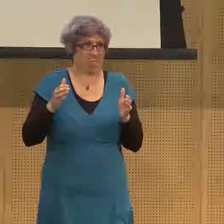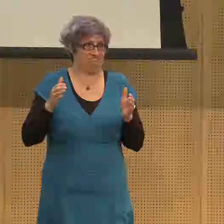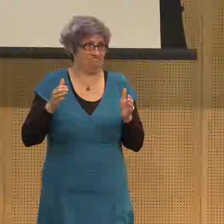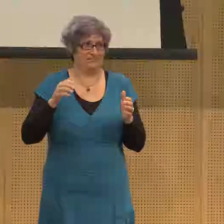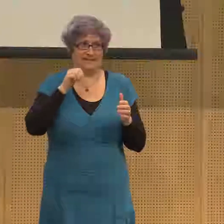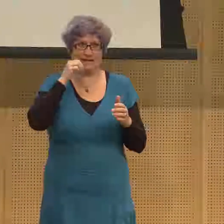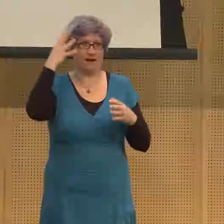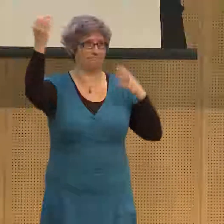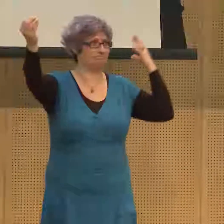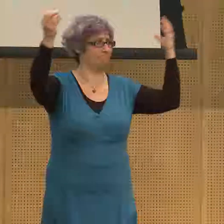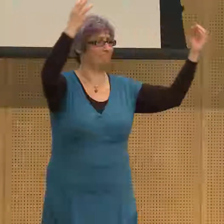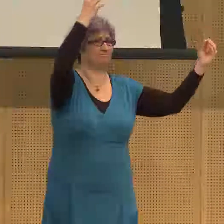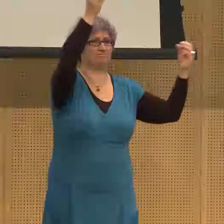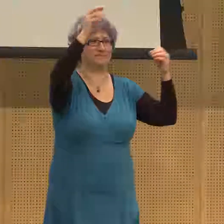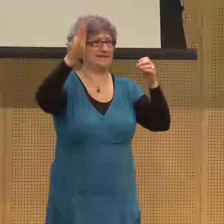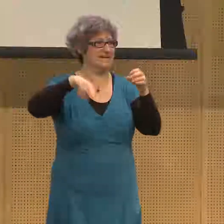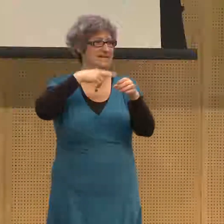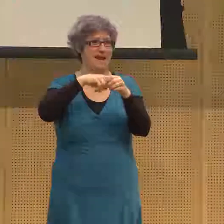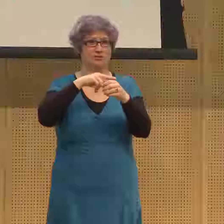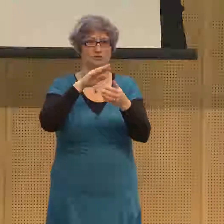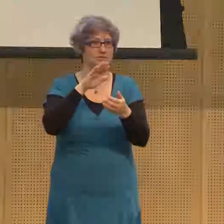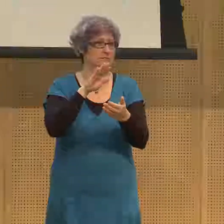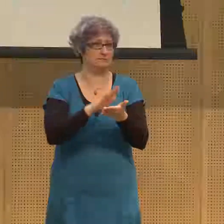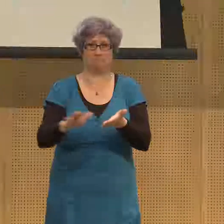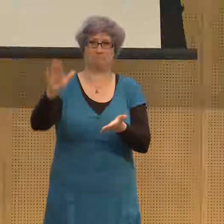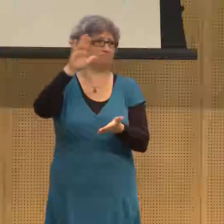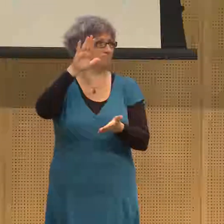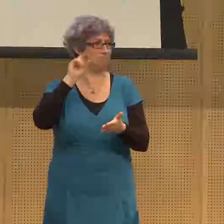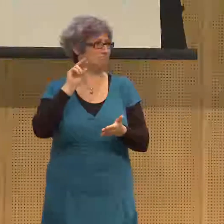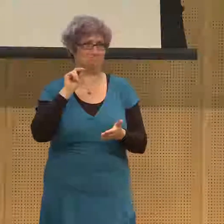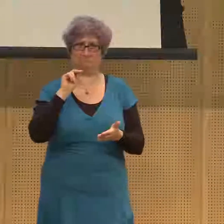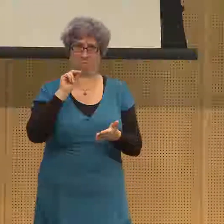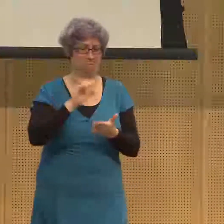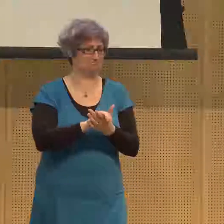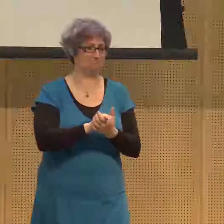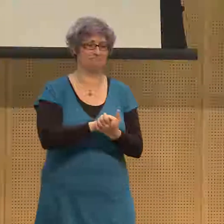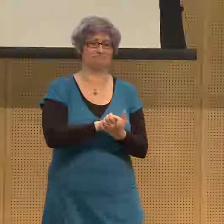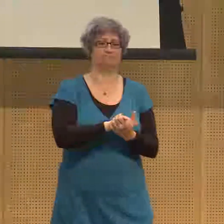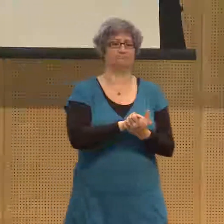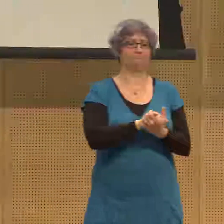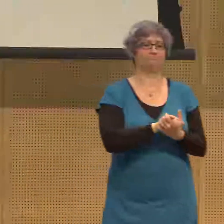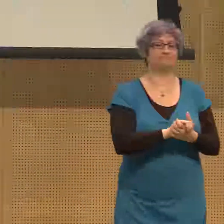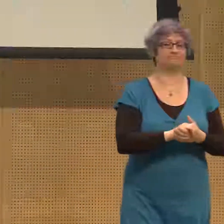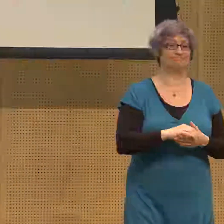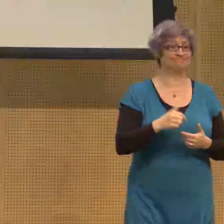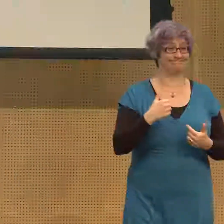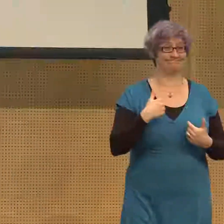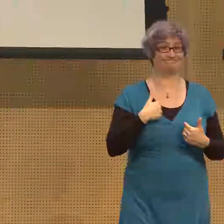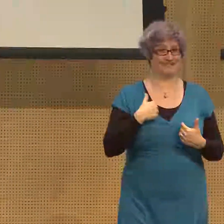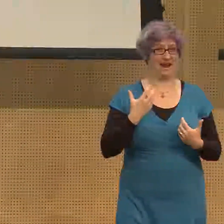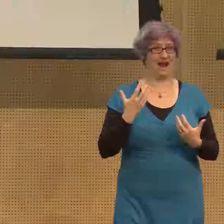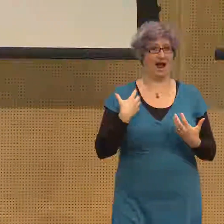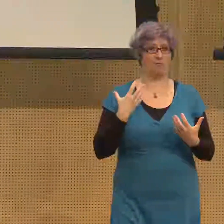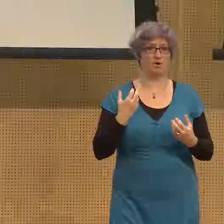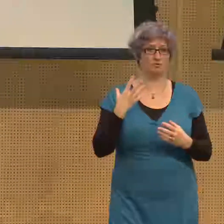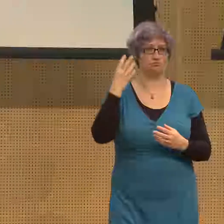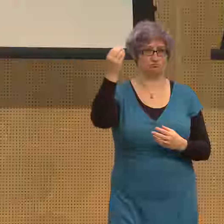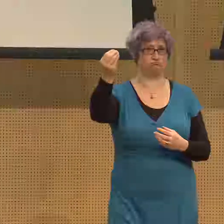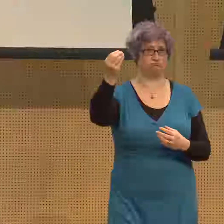Maybe if they got out of Philly, they went to New Jersey, but they did not go far from home.